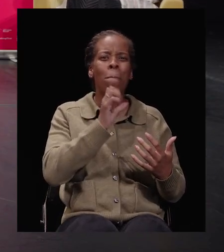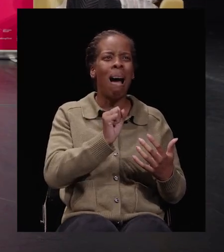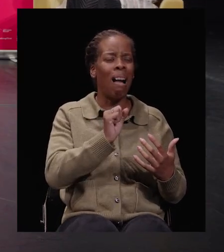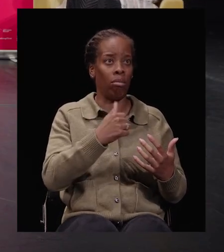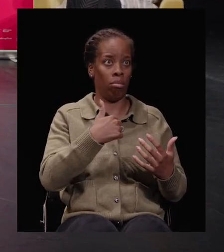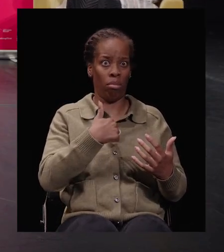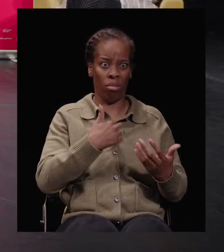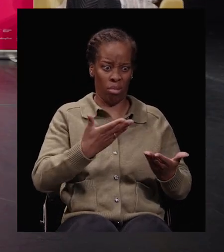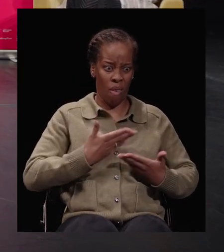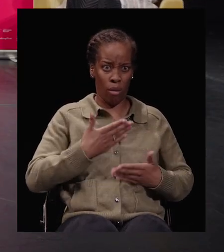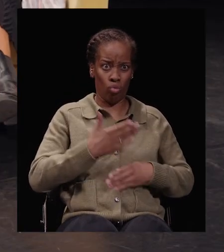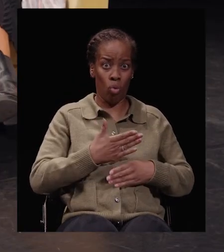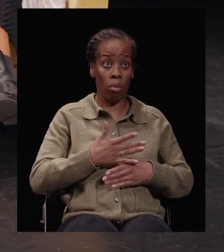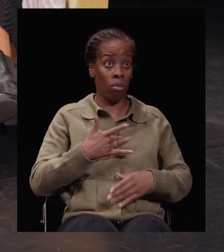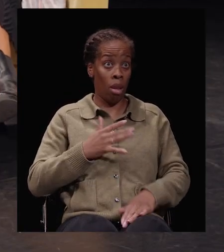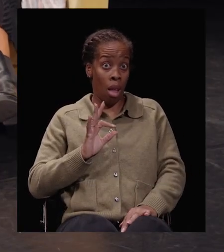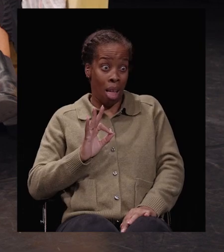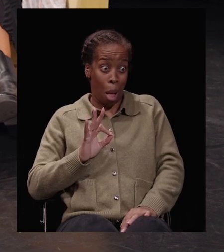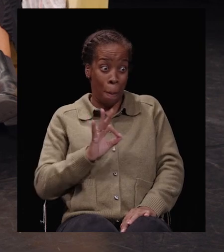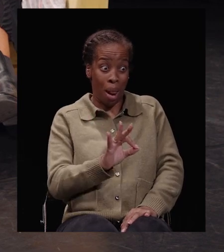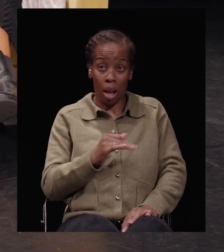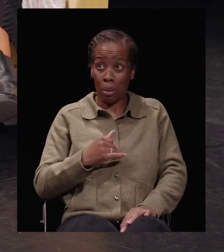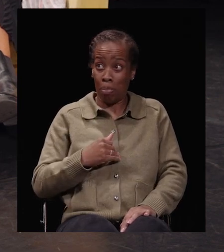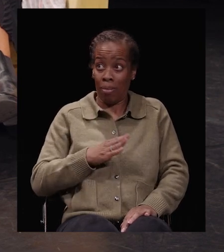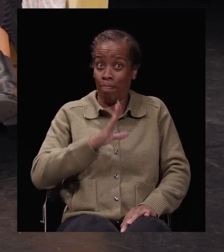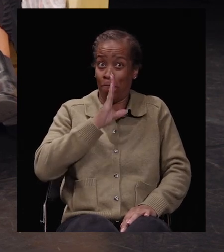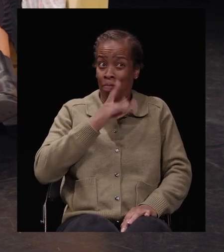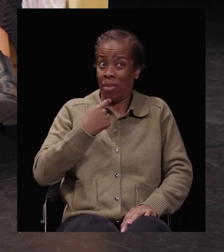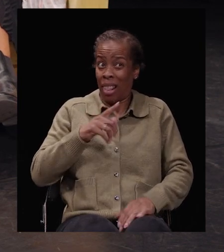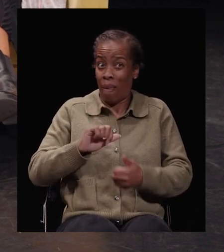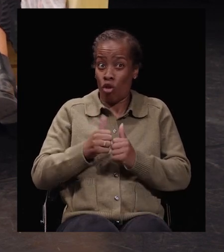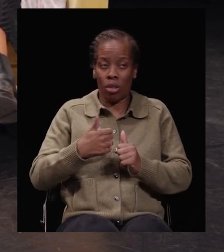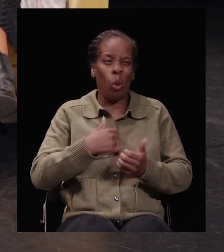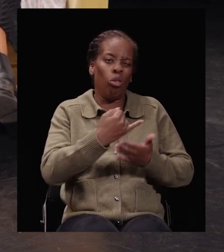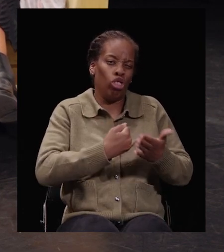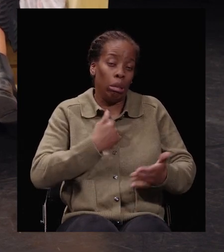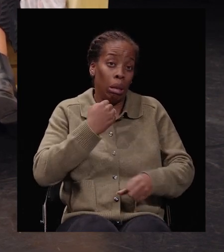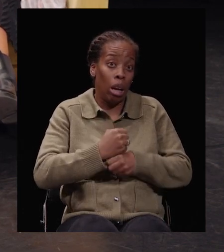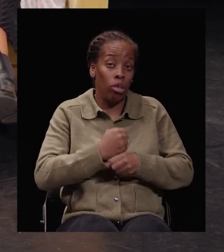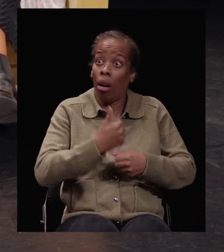I didn't even tell anybody that was going for it. I thought, well, I'm gonna get rejected anyway, so why bother? But I got in, I did get it,